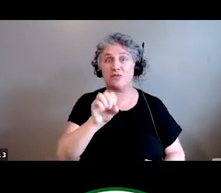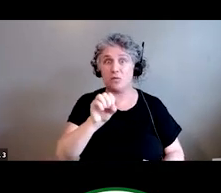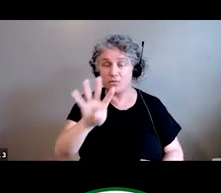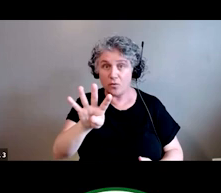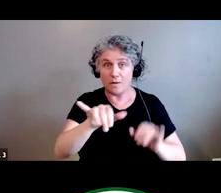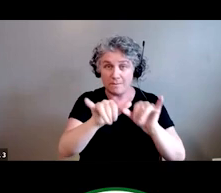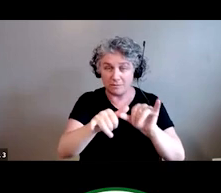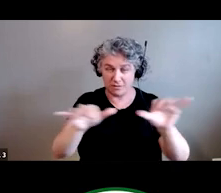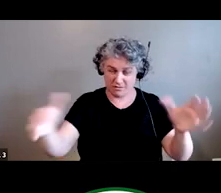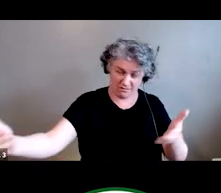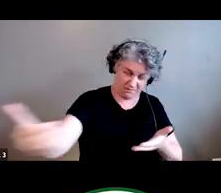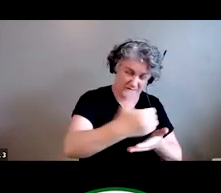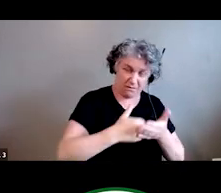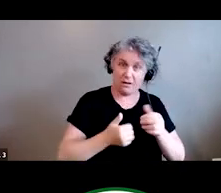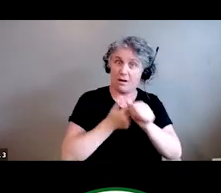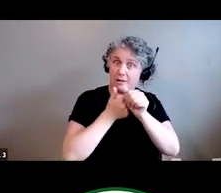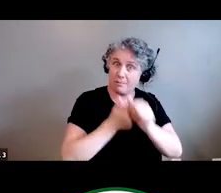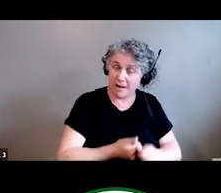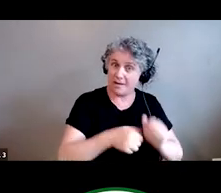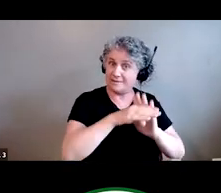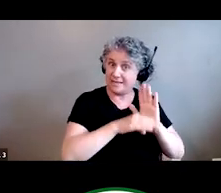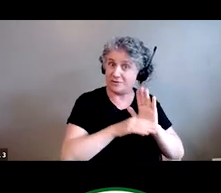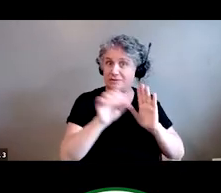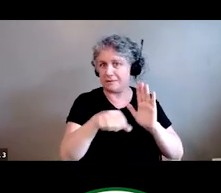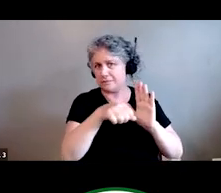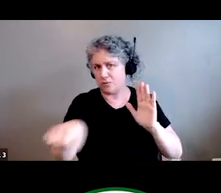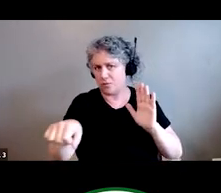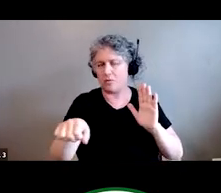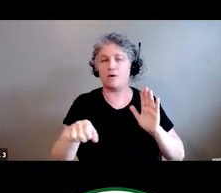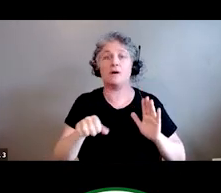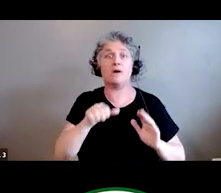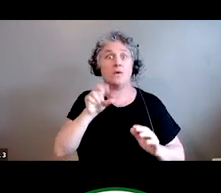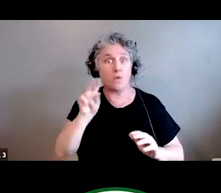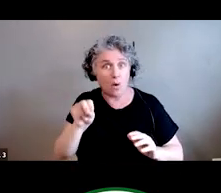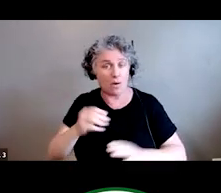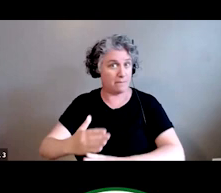Then we examined each infrastructure type. To determine how well or how poorly our outdoor